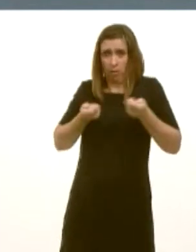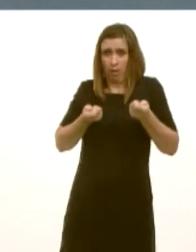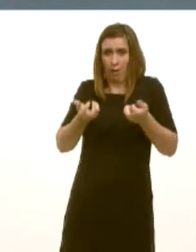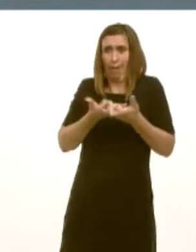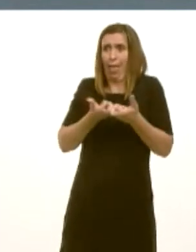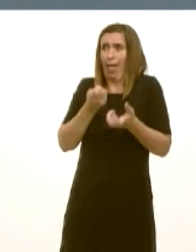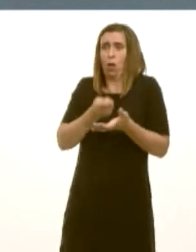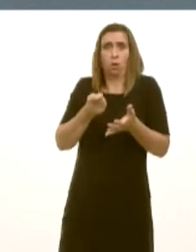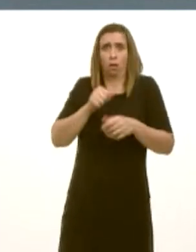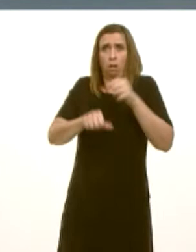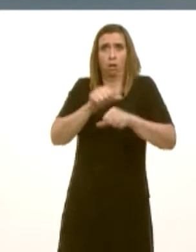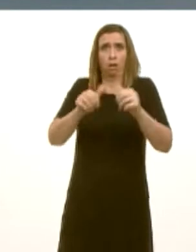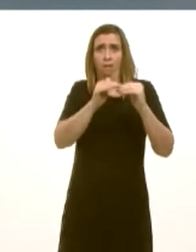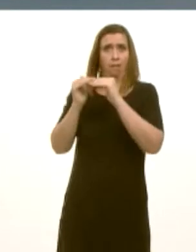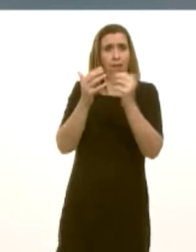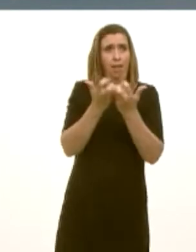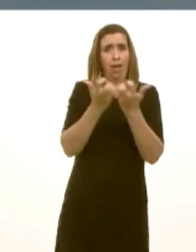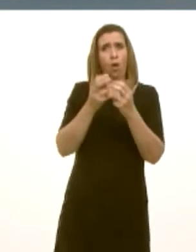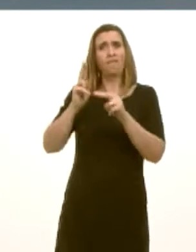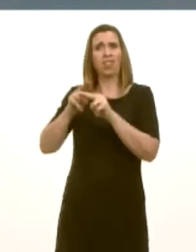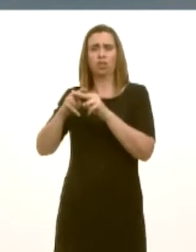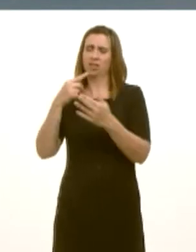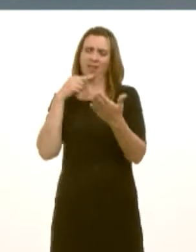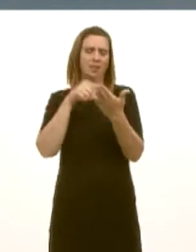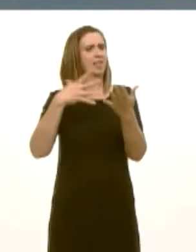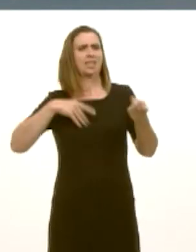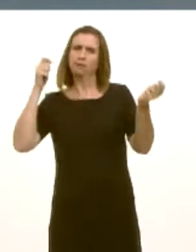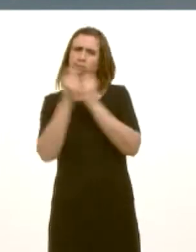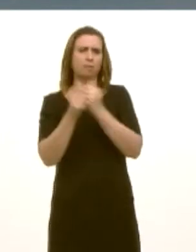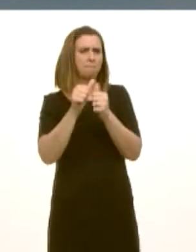Flintshire: mergers alone are not radical enough to cope with the financial pressures,